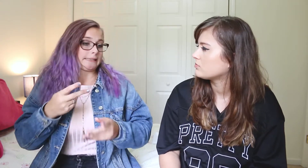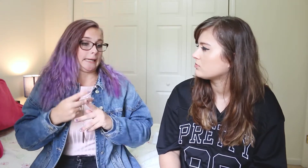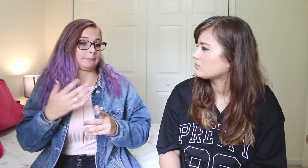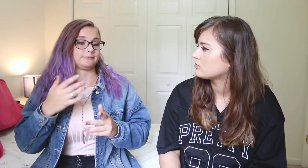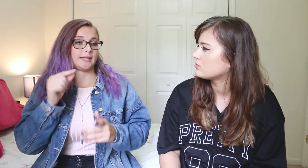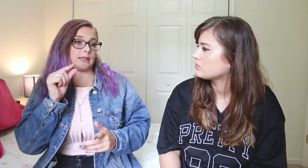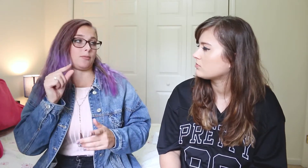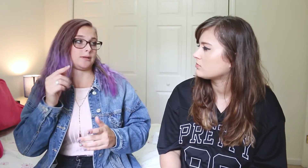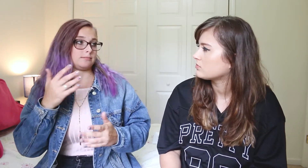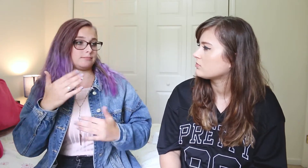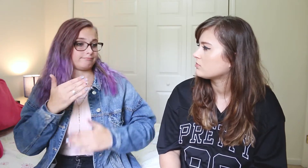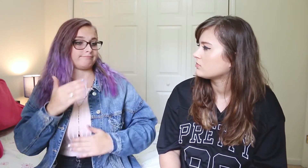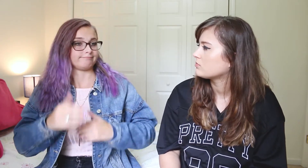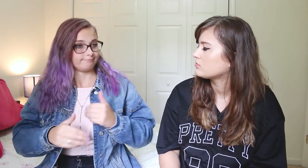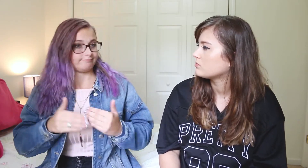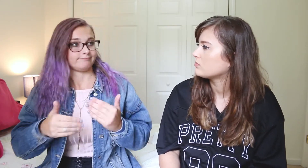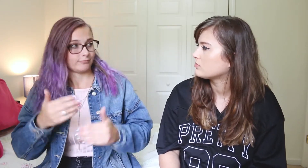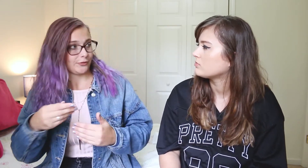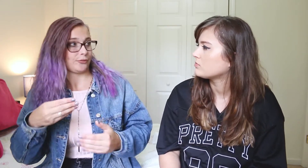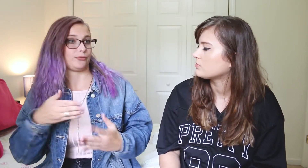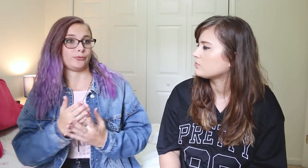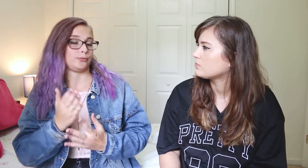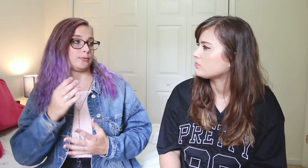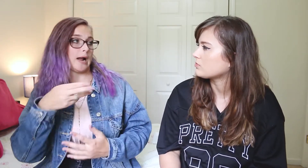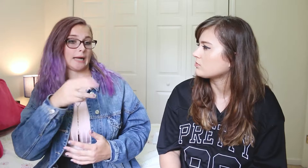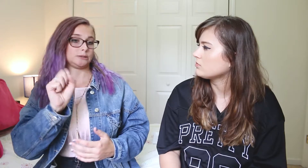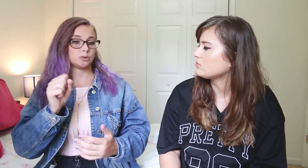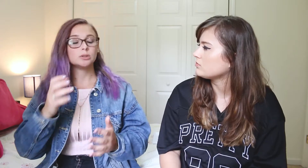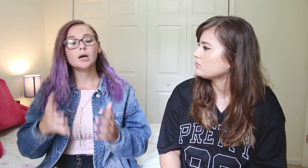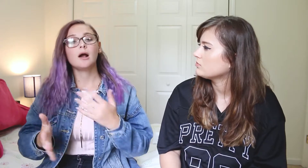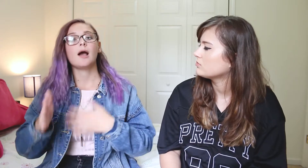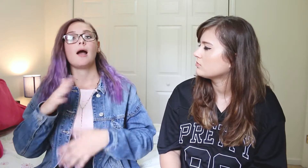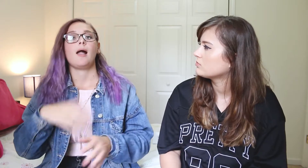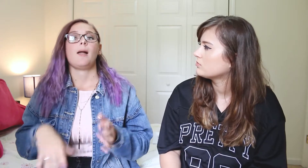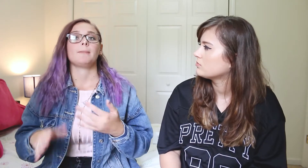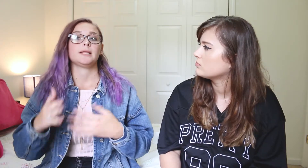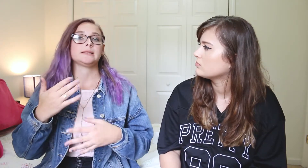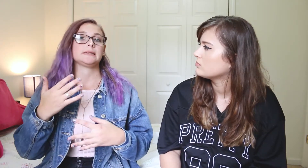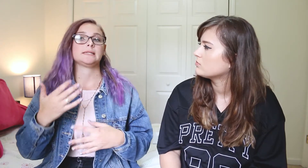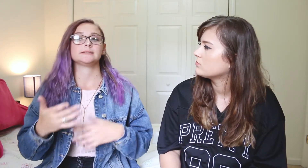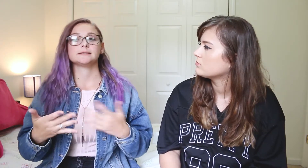I was lucky I kept a little bit of residual hearing through high school.